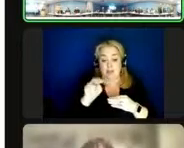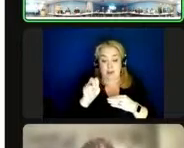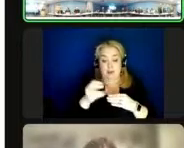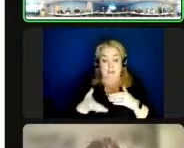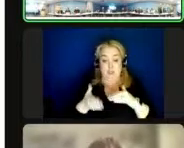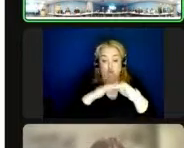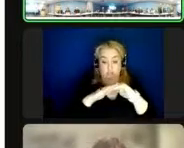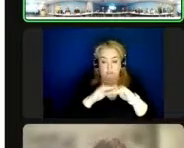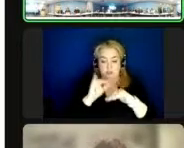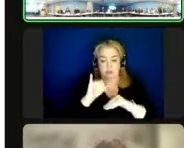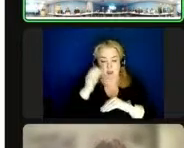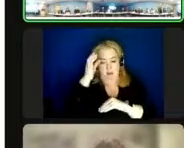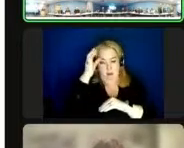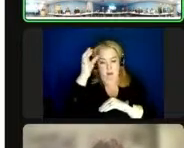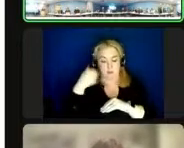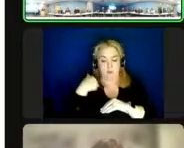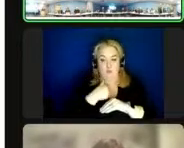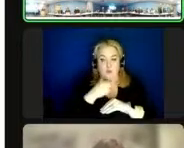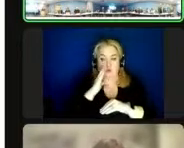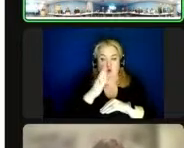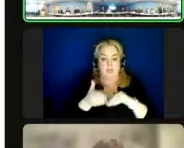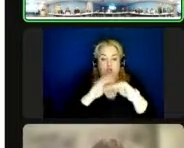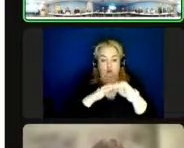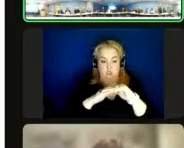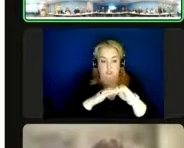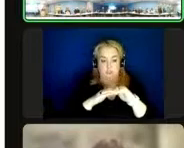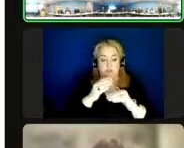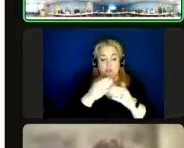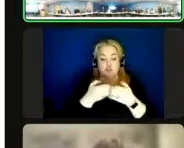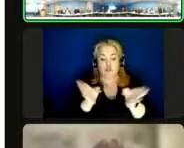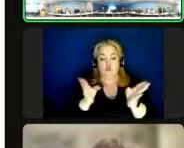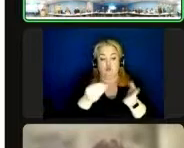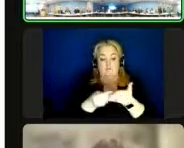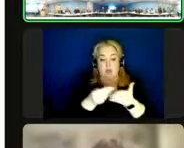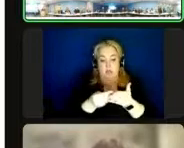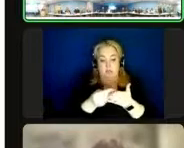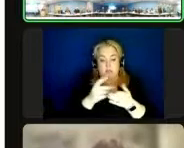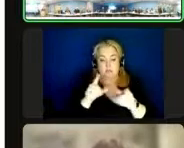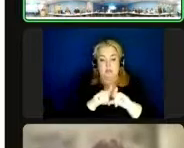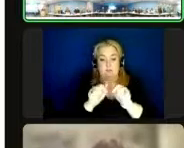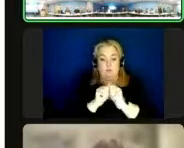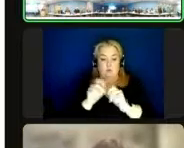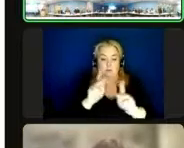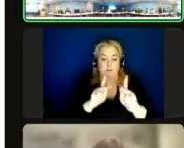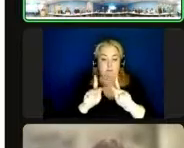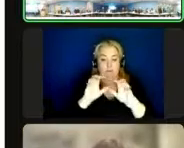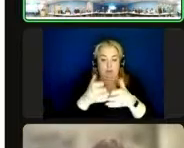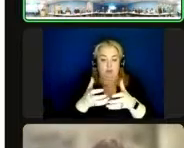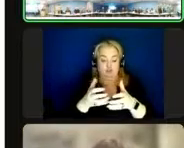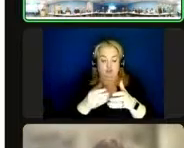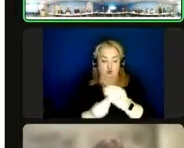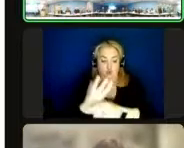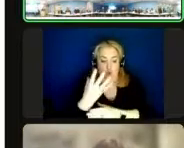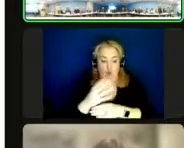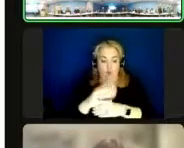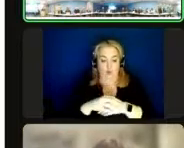YOU HEARD BY SEE AND TALK ABOUT